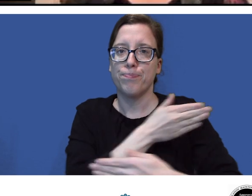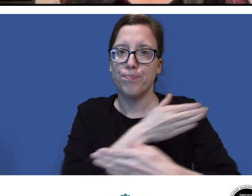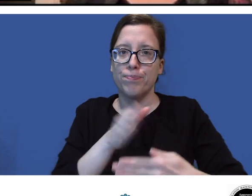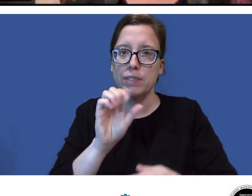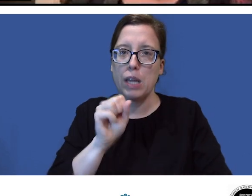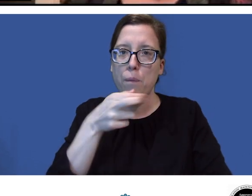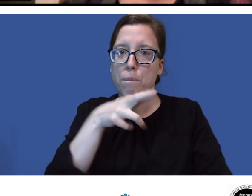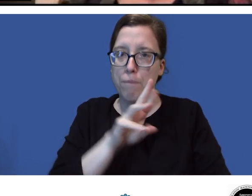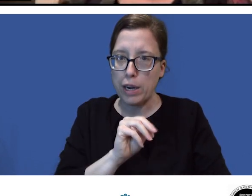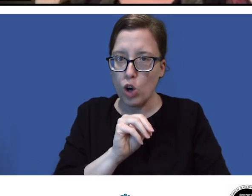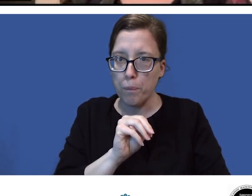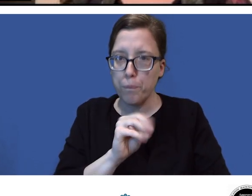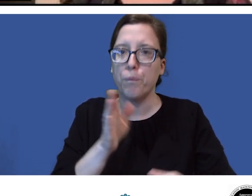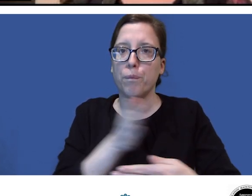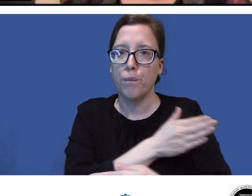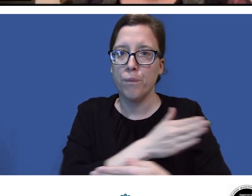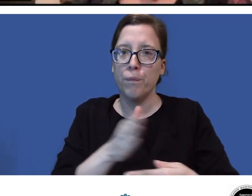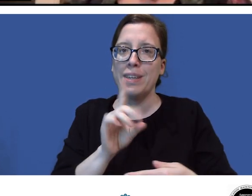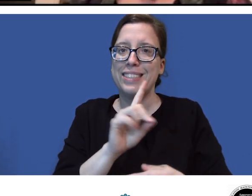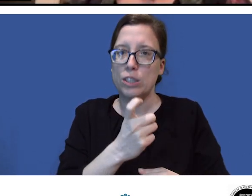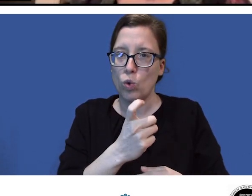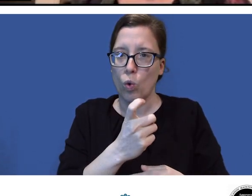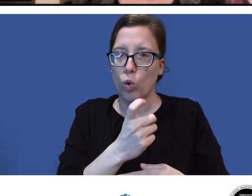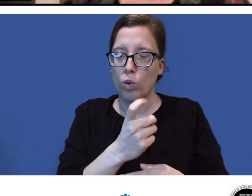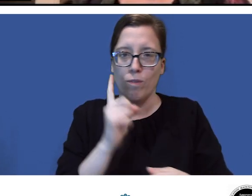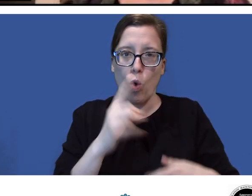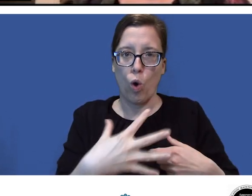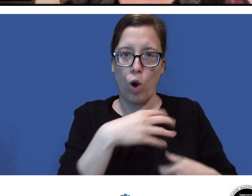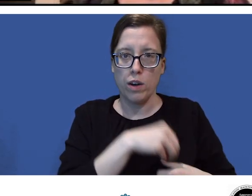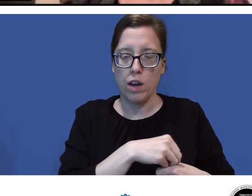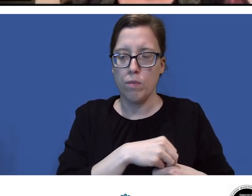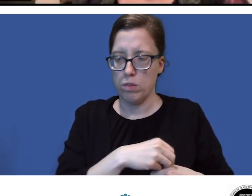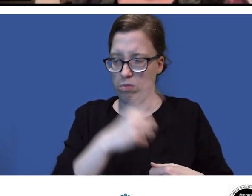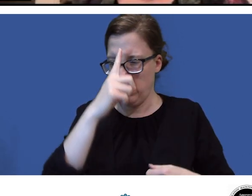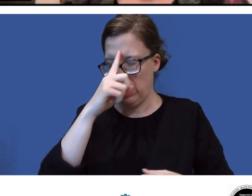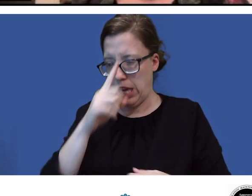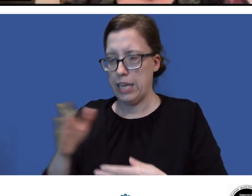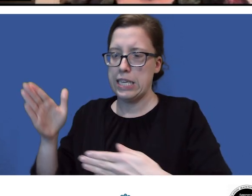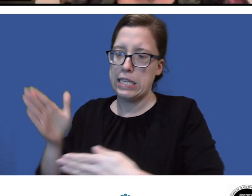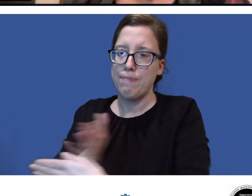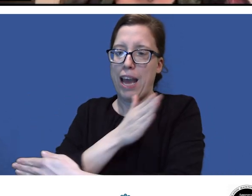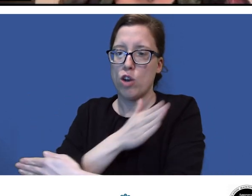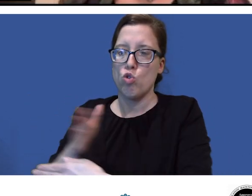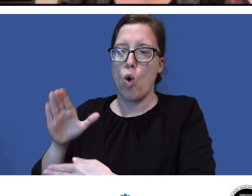we can think of a spectrum or a continuum of needs with kids who have deafblindness as well.